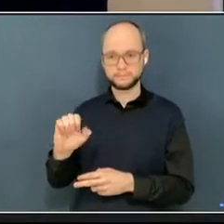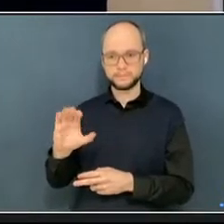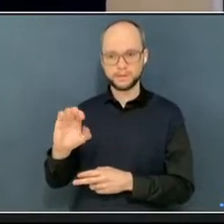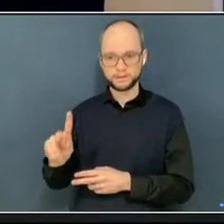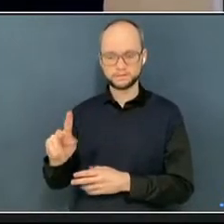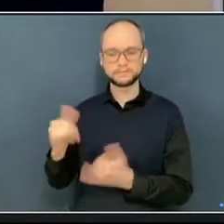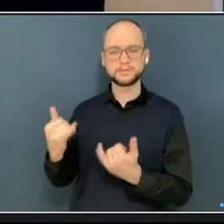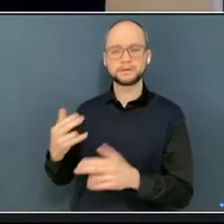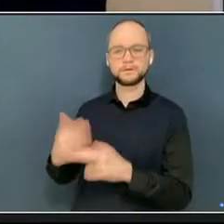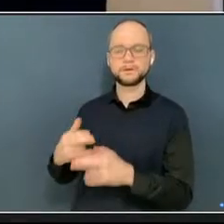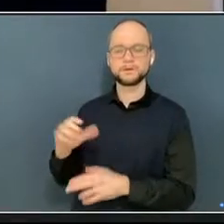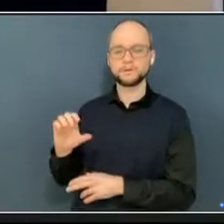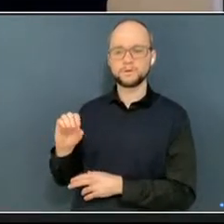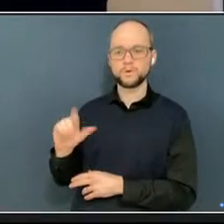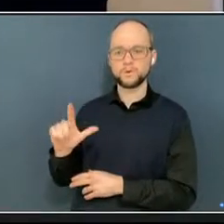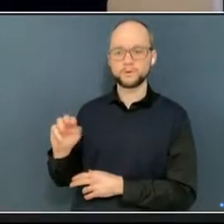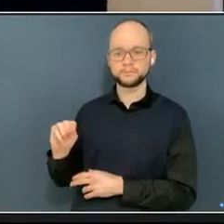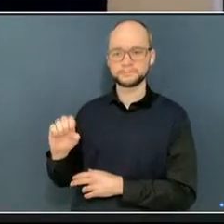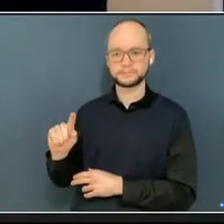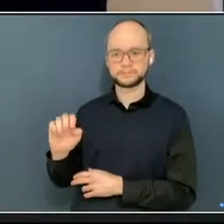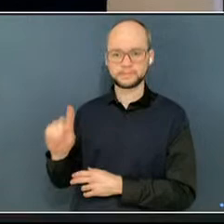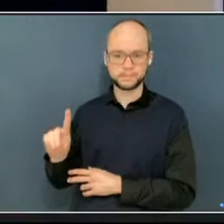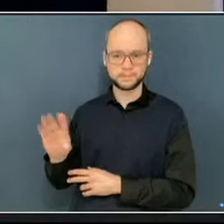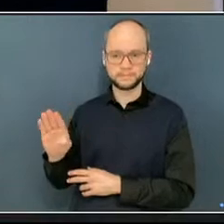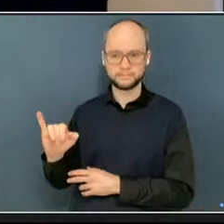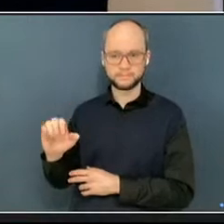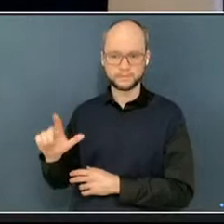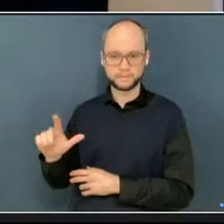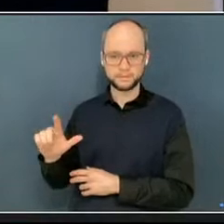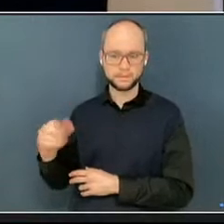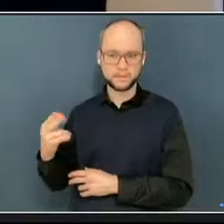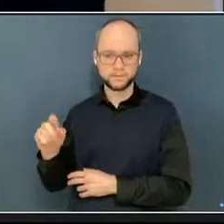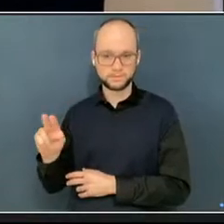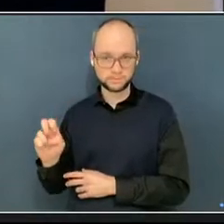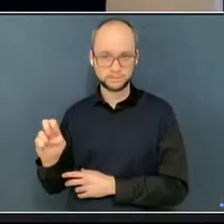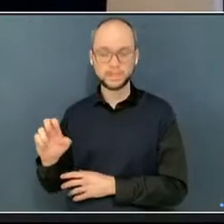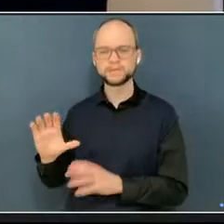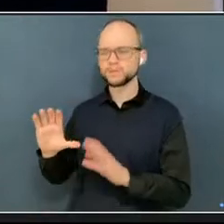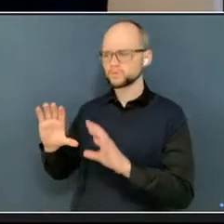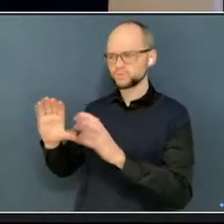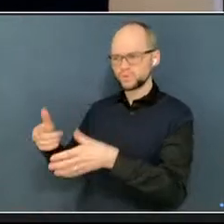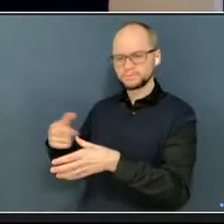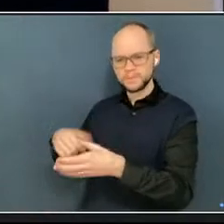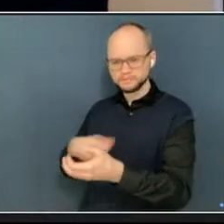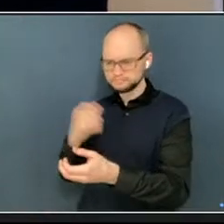And there's a dedicated group of folks, the friends of Olmsted Field House that are doing their best to protect, present and